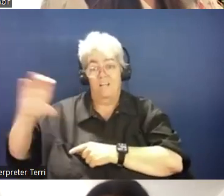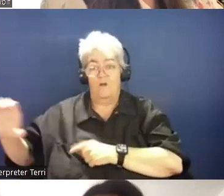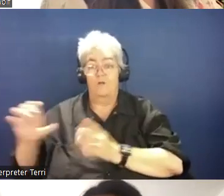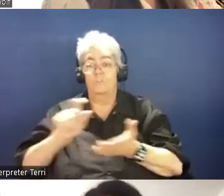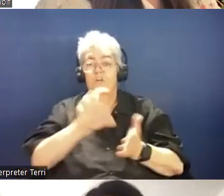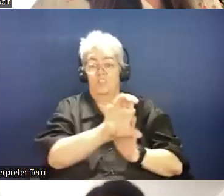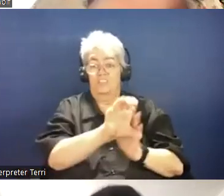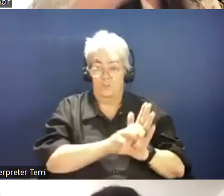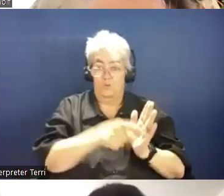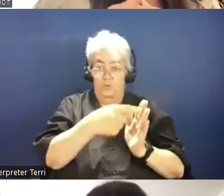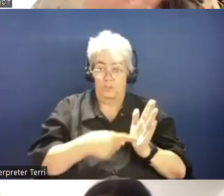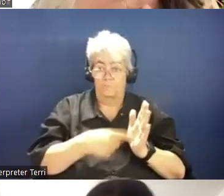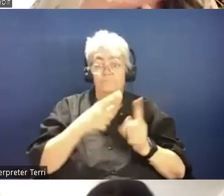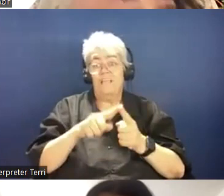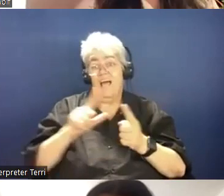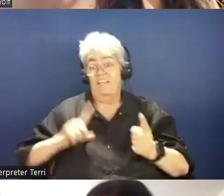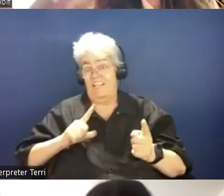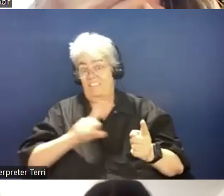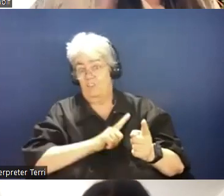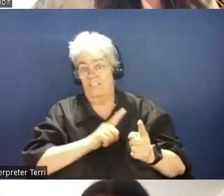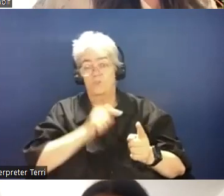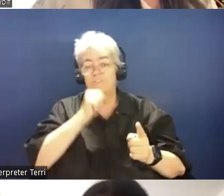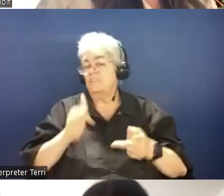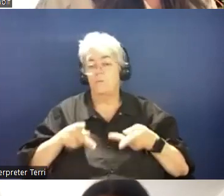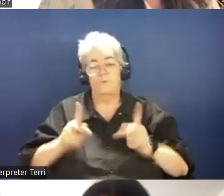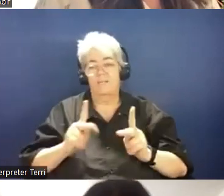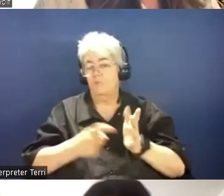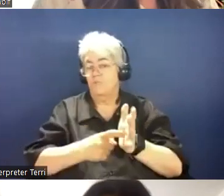and how the legislature is not allowed to require the judicial branch to do anything.